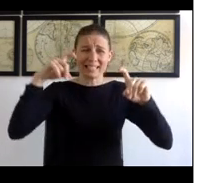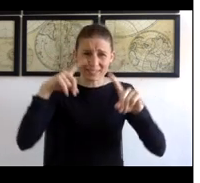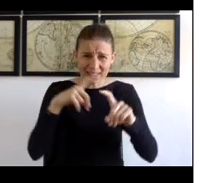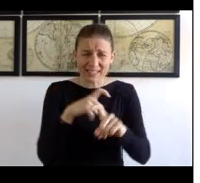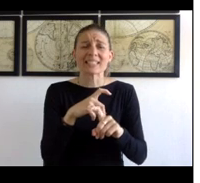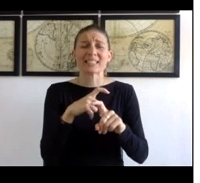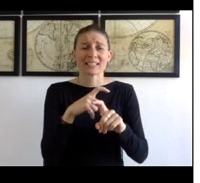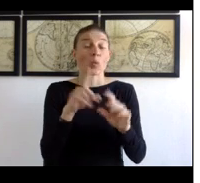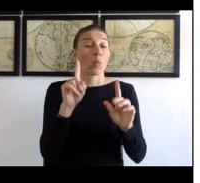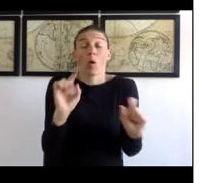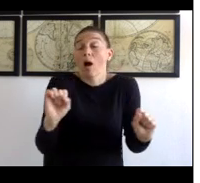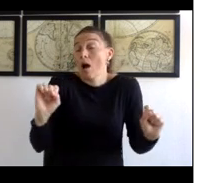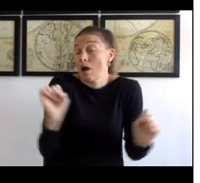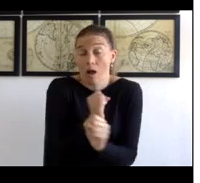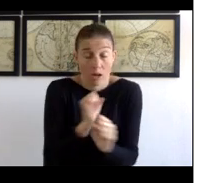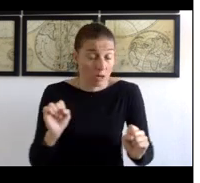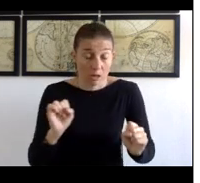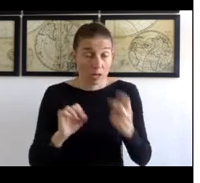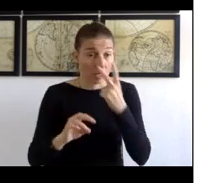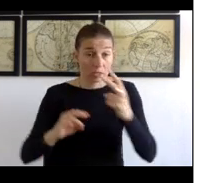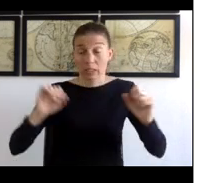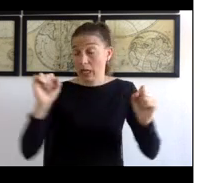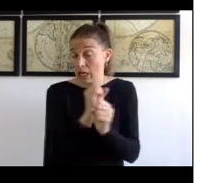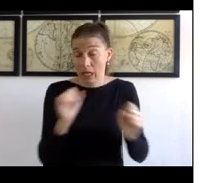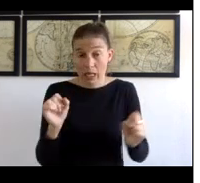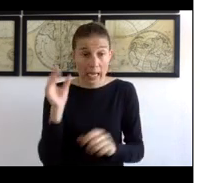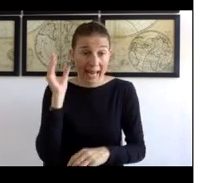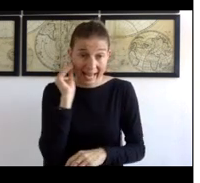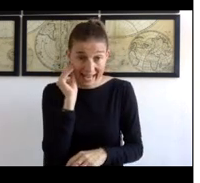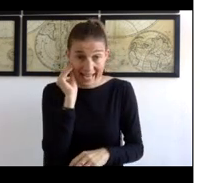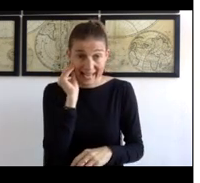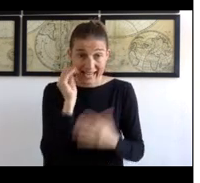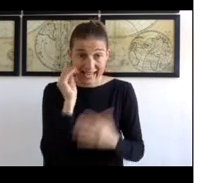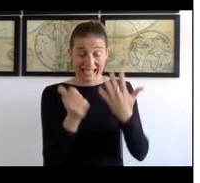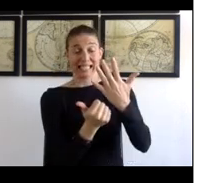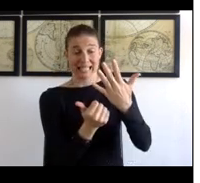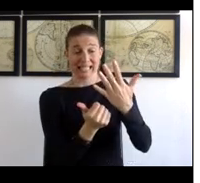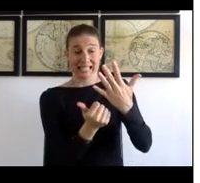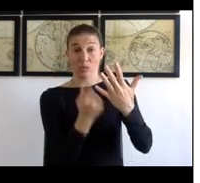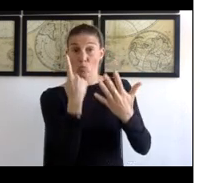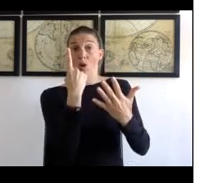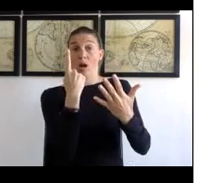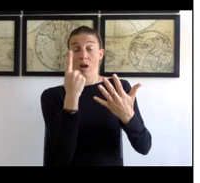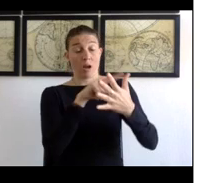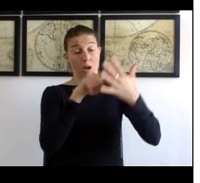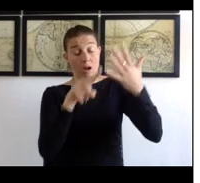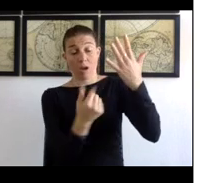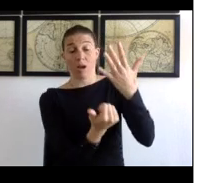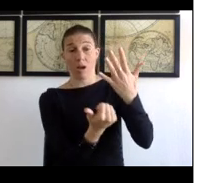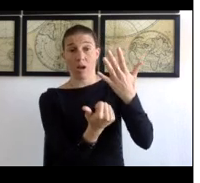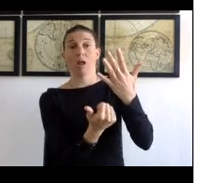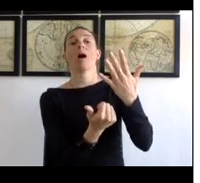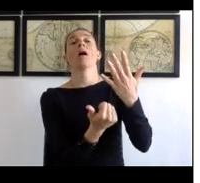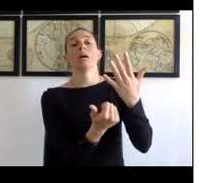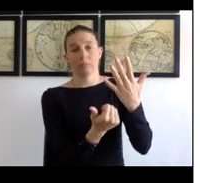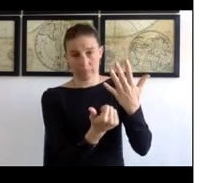in at least one of the six domains are classified as with disabilities.